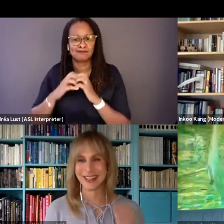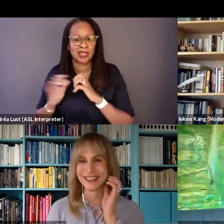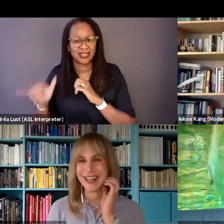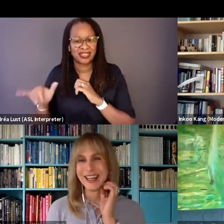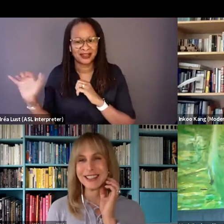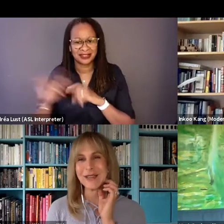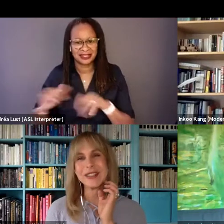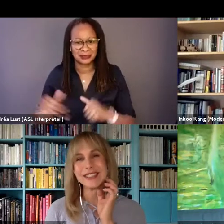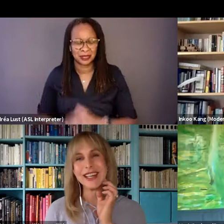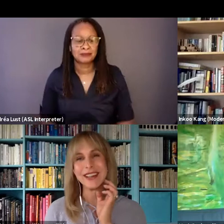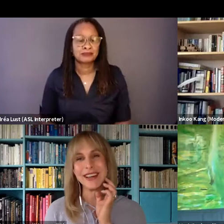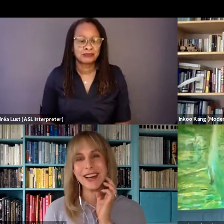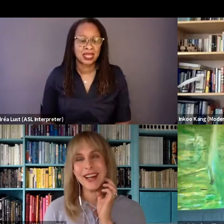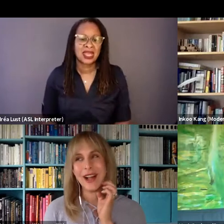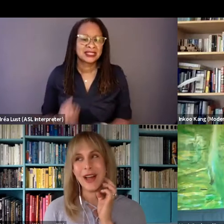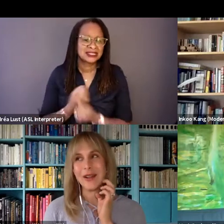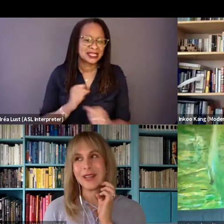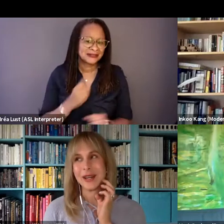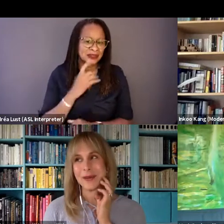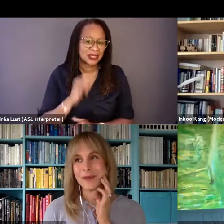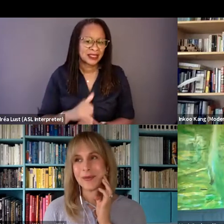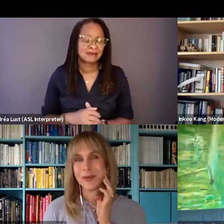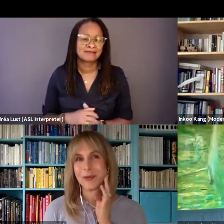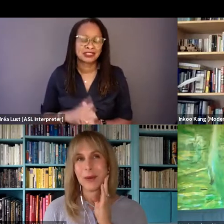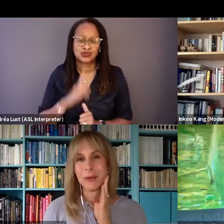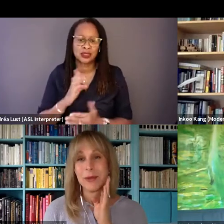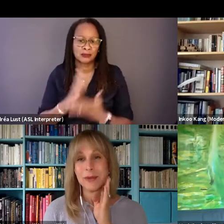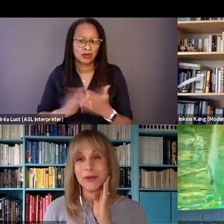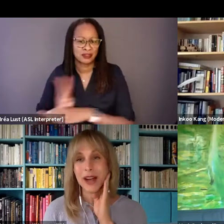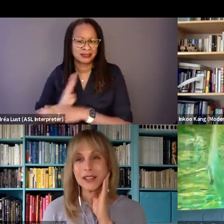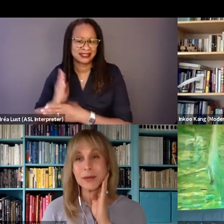It's safe to say that probably the vast majority